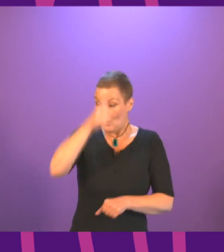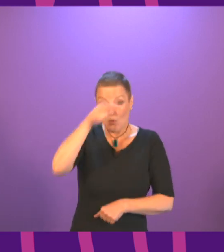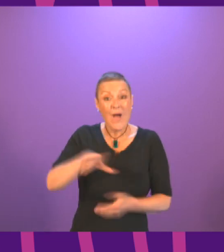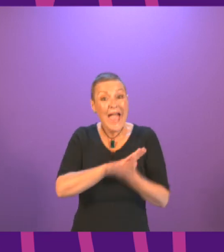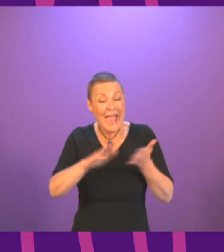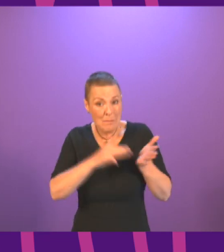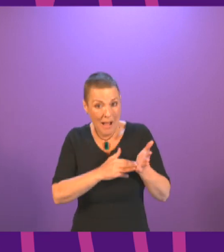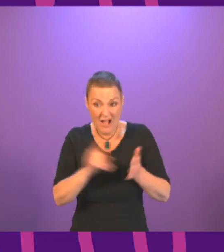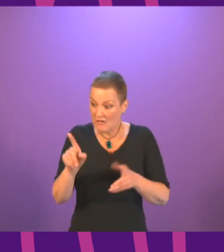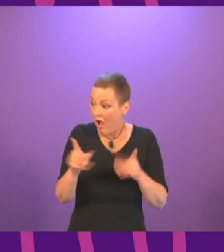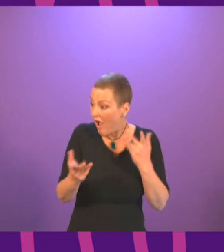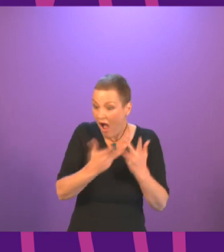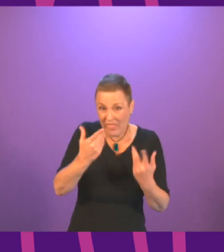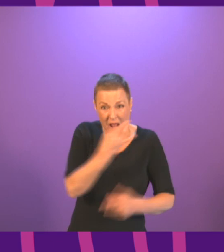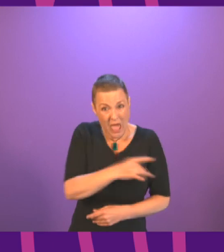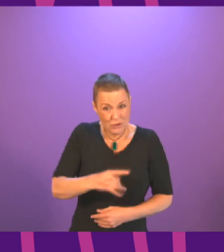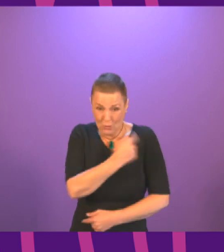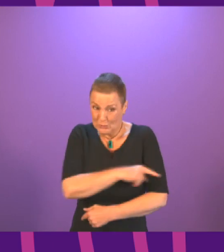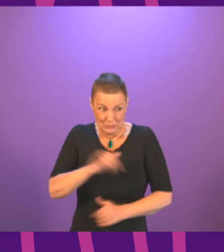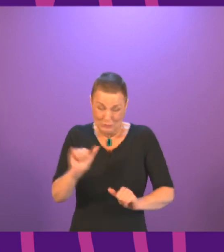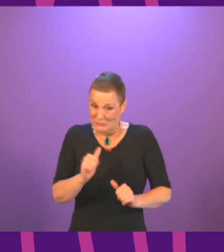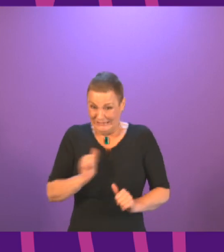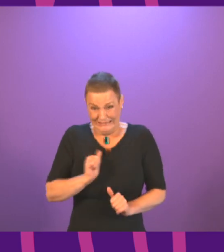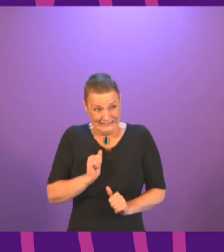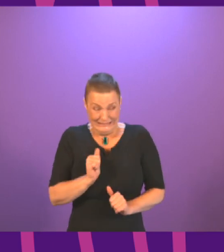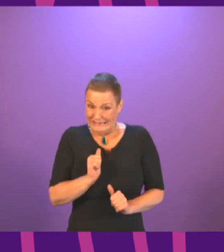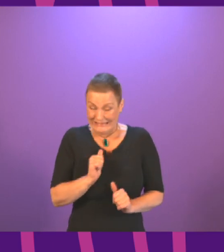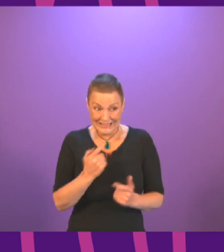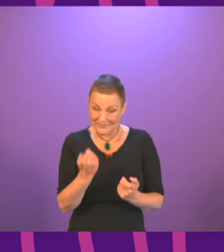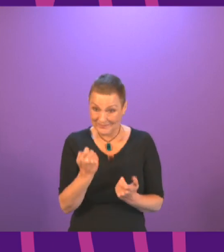other Lanarkshire hospitals are at breaking point and that staff and patients are anxious.